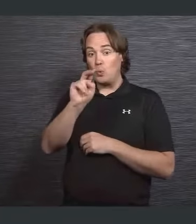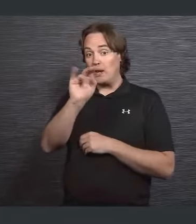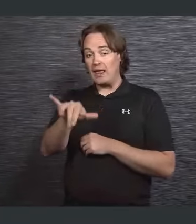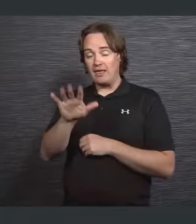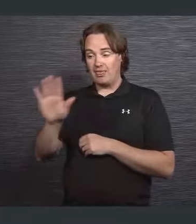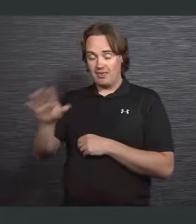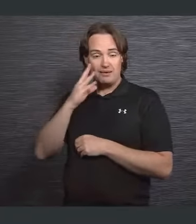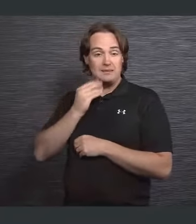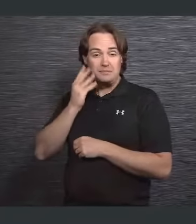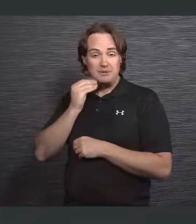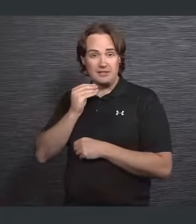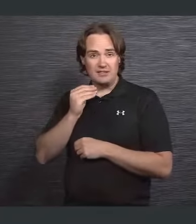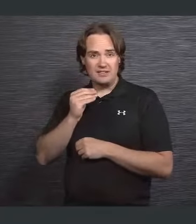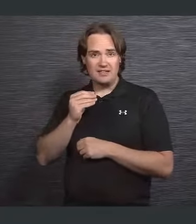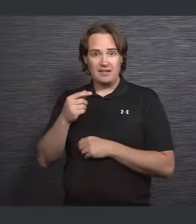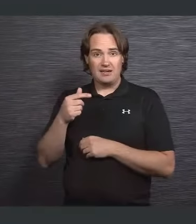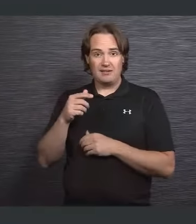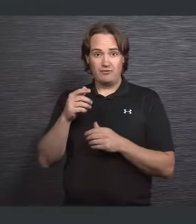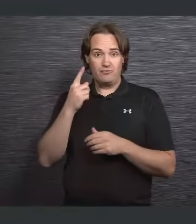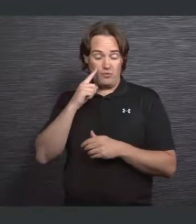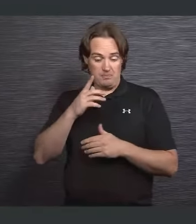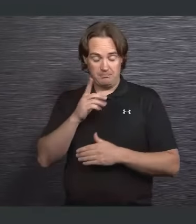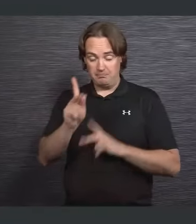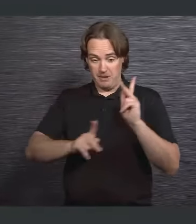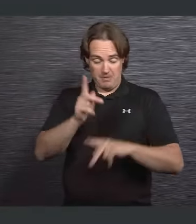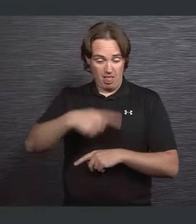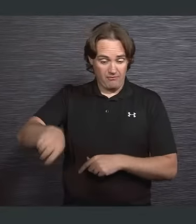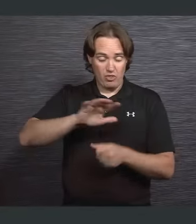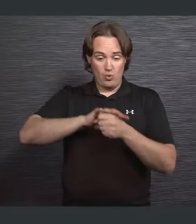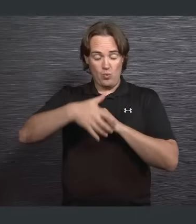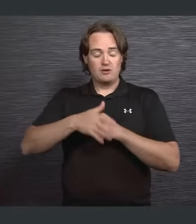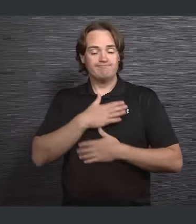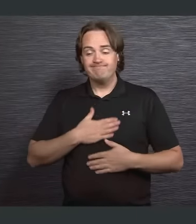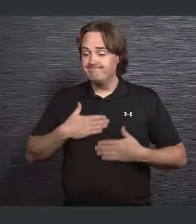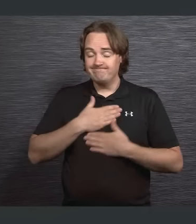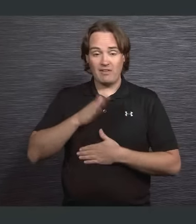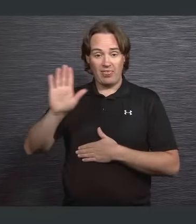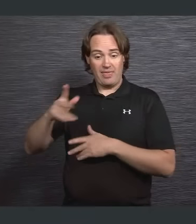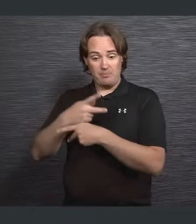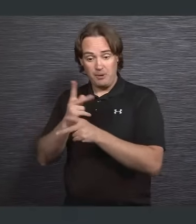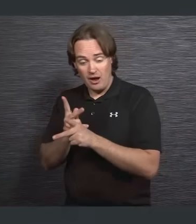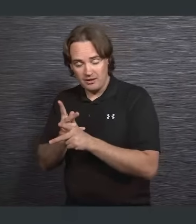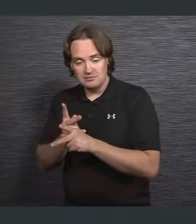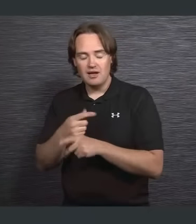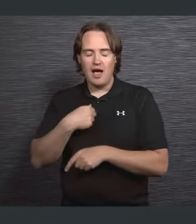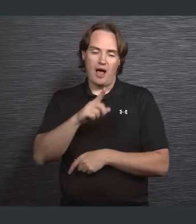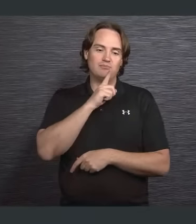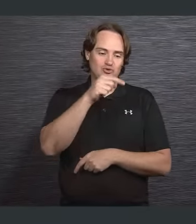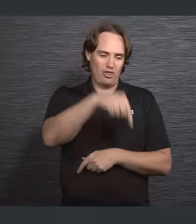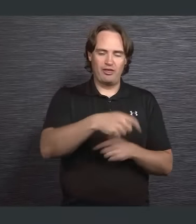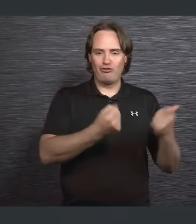in entertaining and delighting people across the planet, we know they'll come up with some incredible ways to capture the imagination.